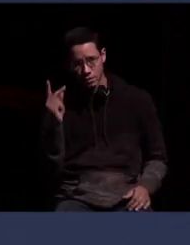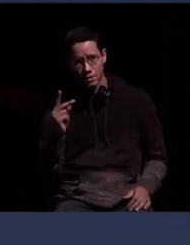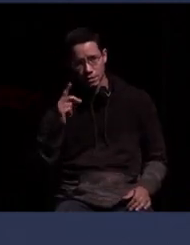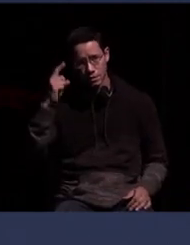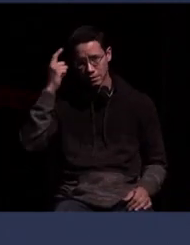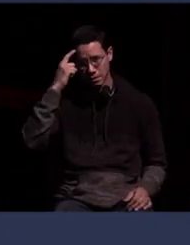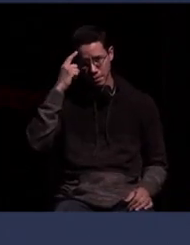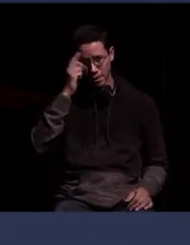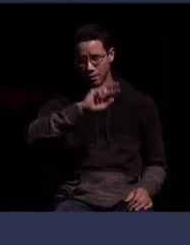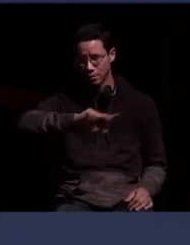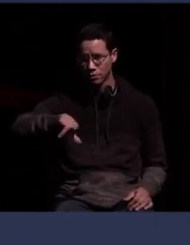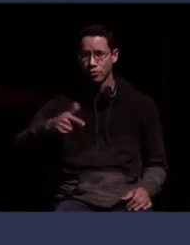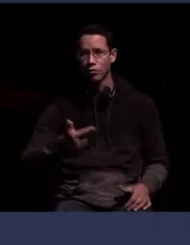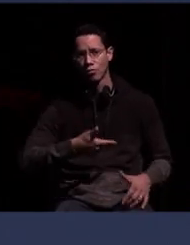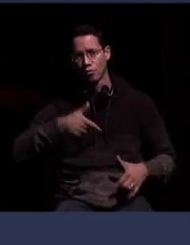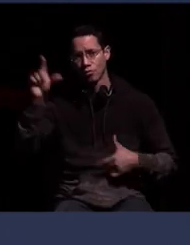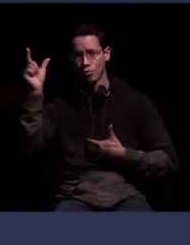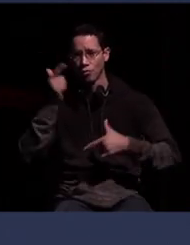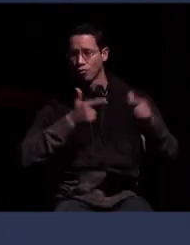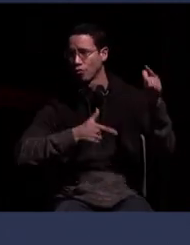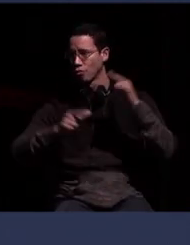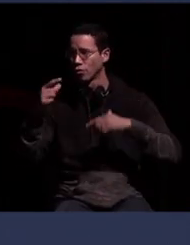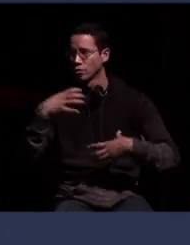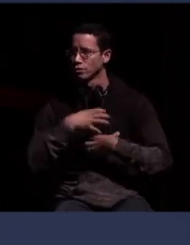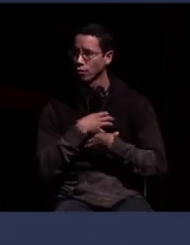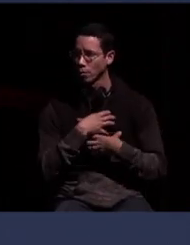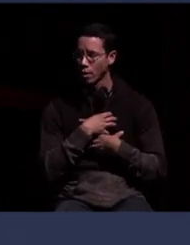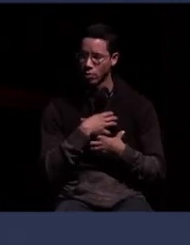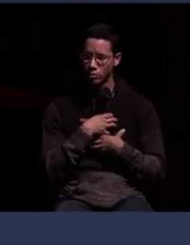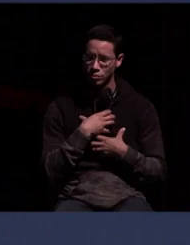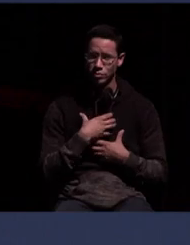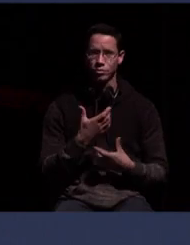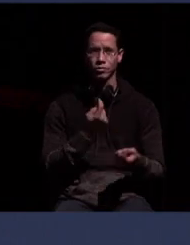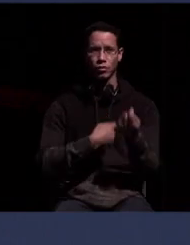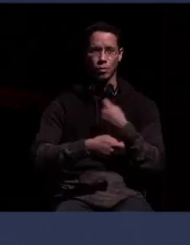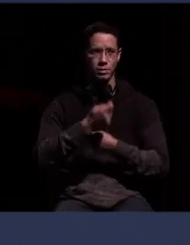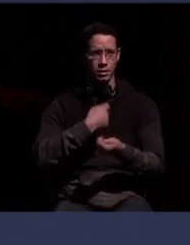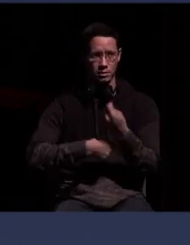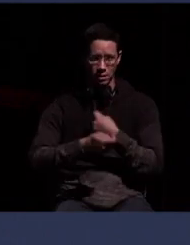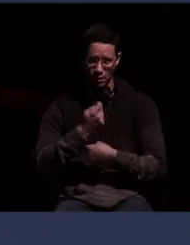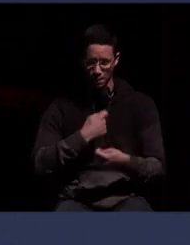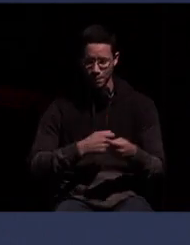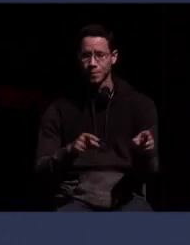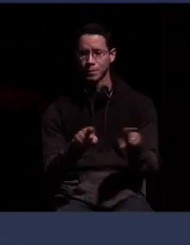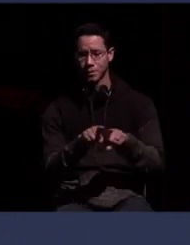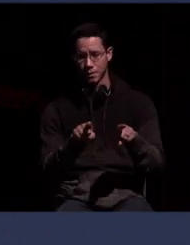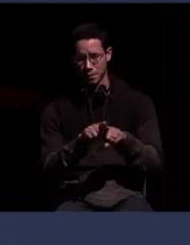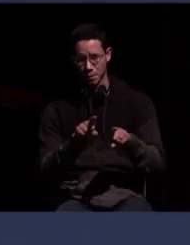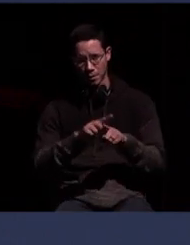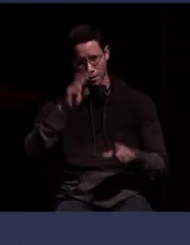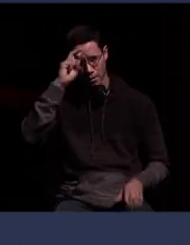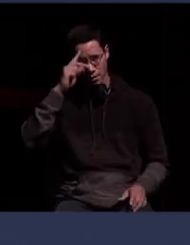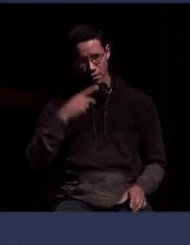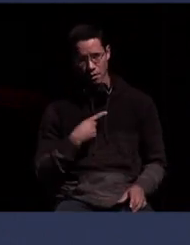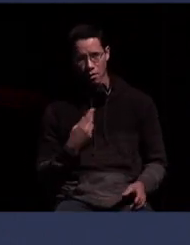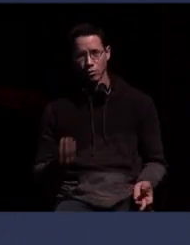different forms of commerce and provide for themselves.